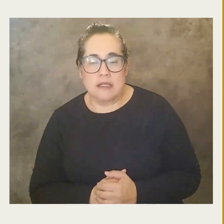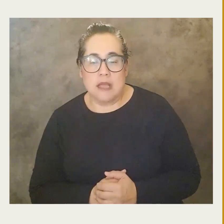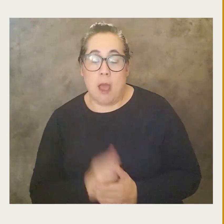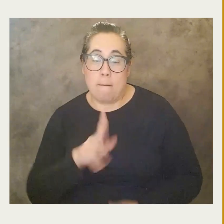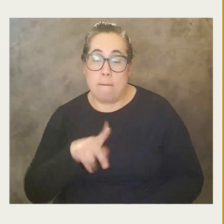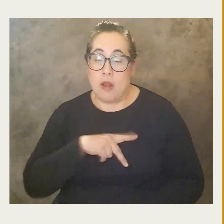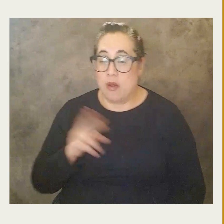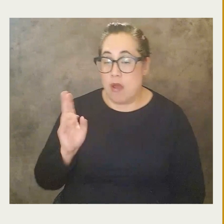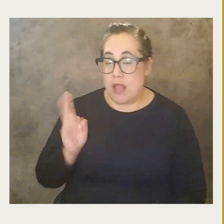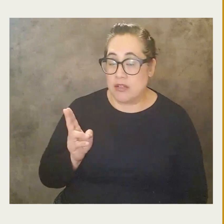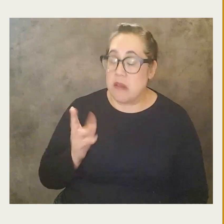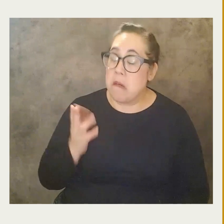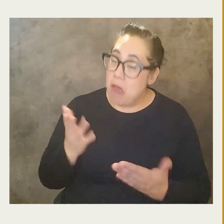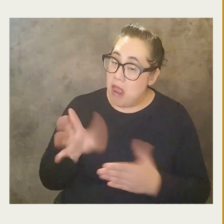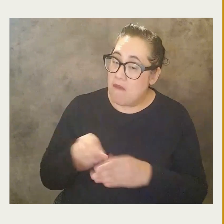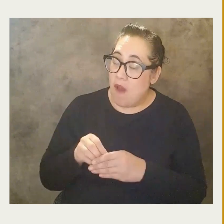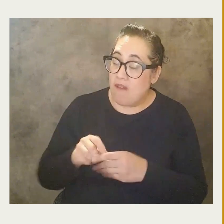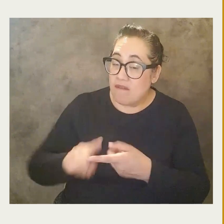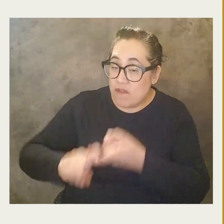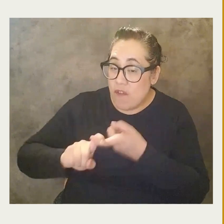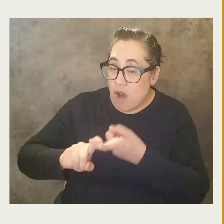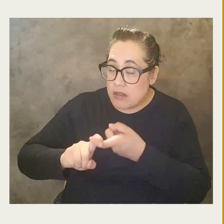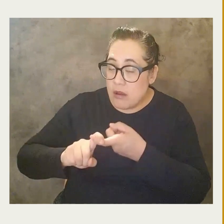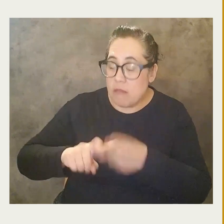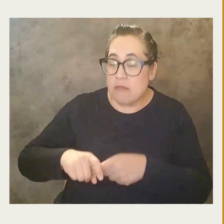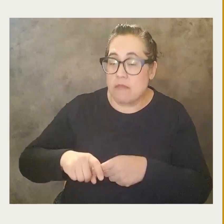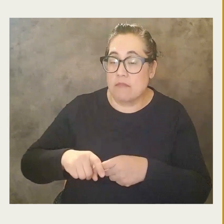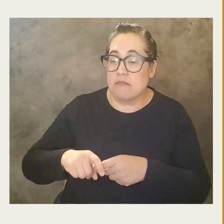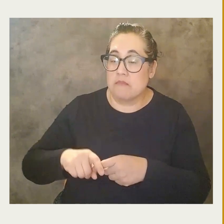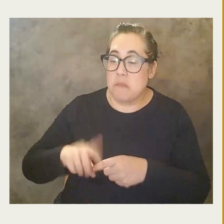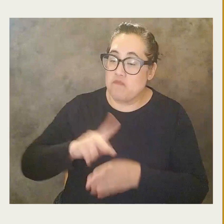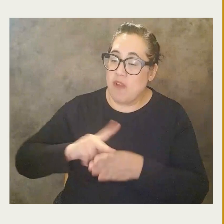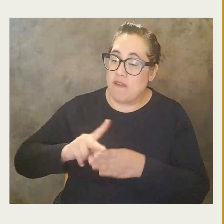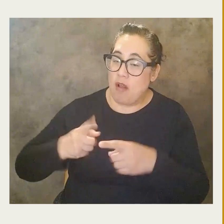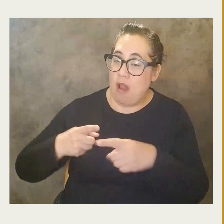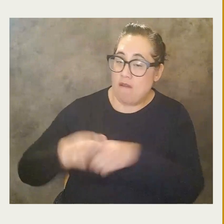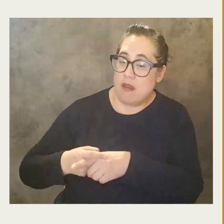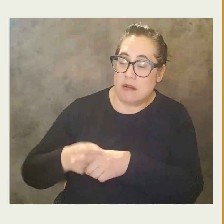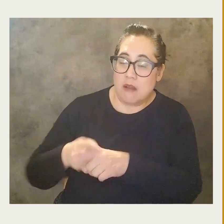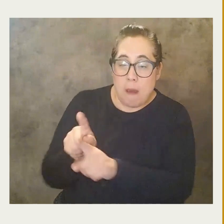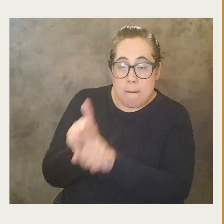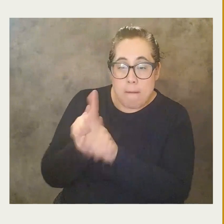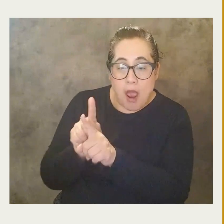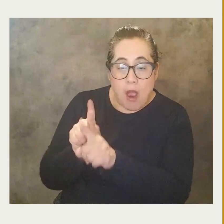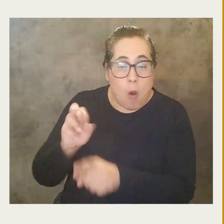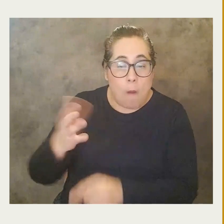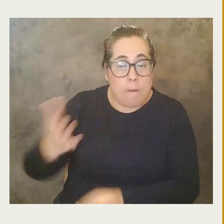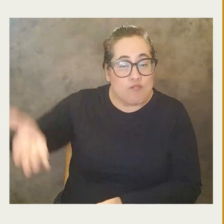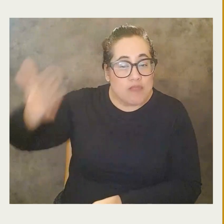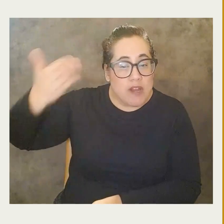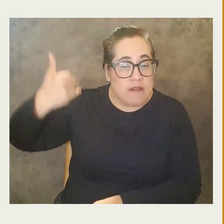Personal history may involve friendship, professional conflict, mentorship, or previous experiences.